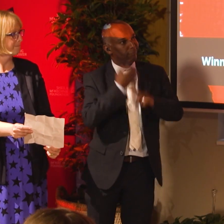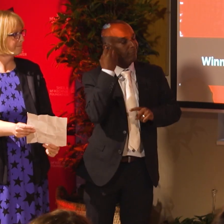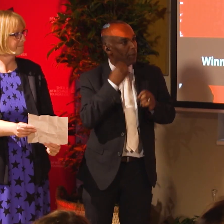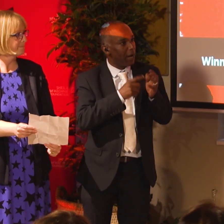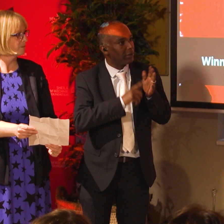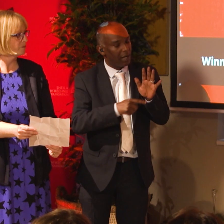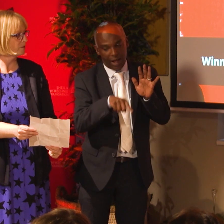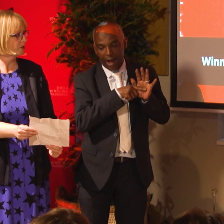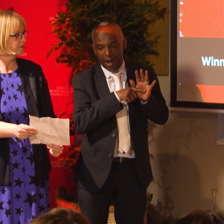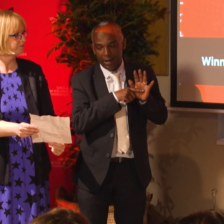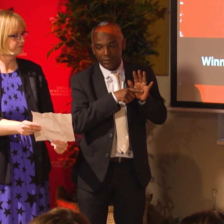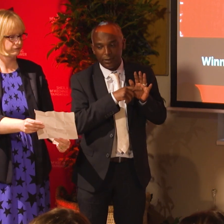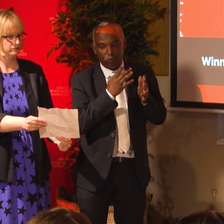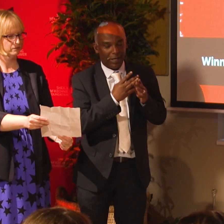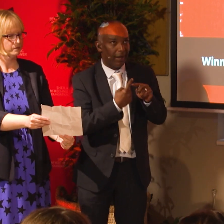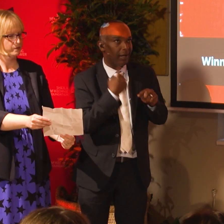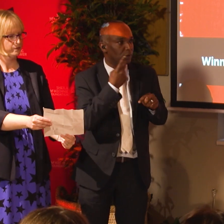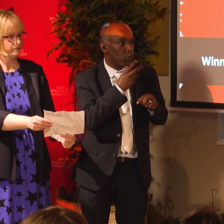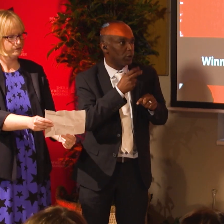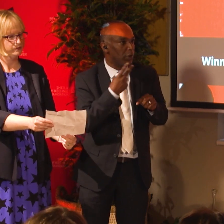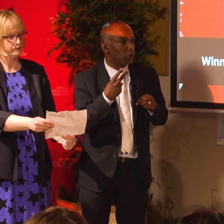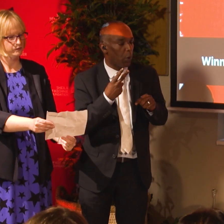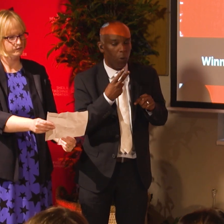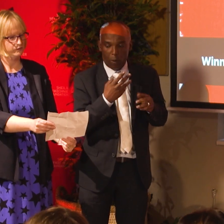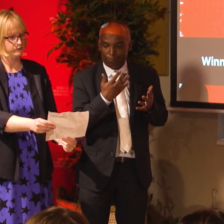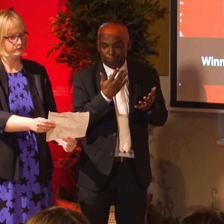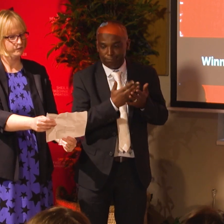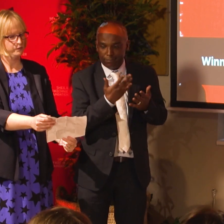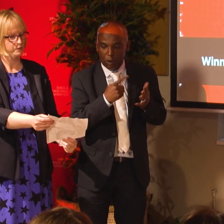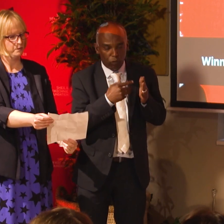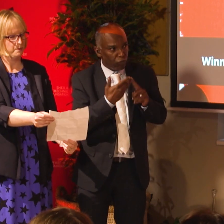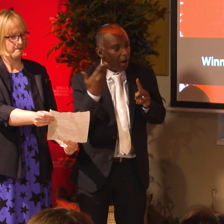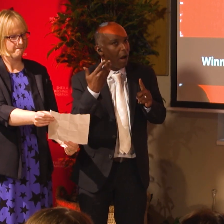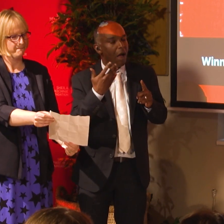Really, the results of the BSL Act 2022,